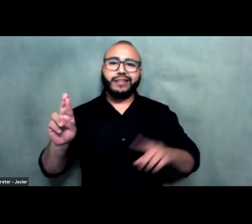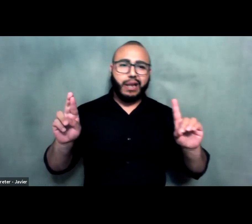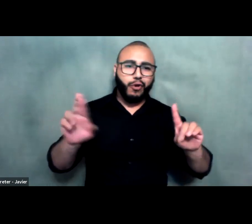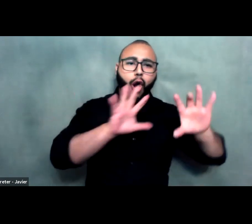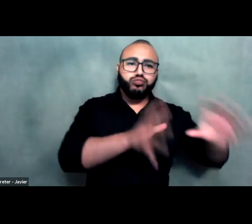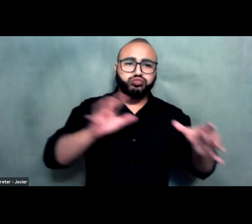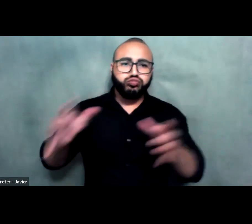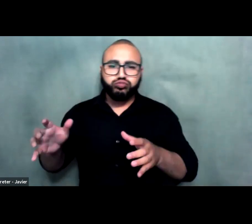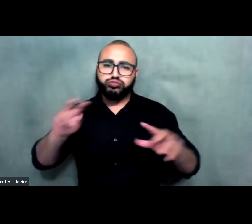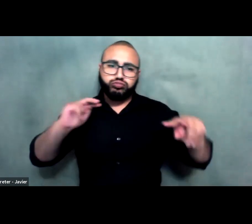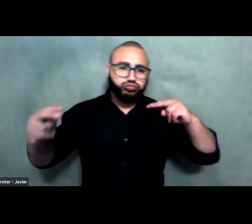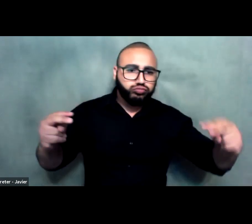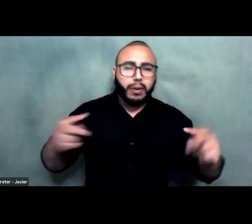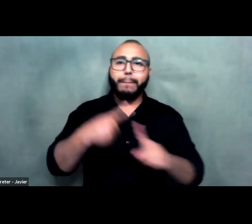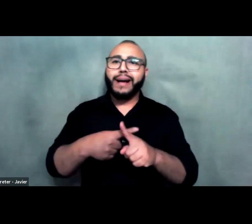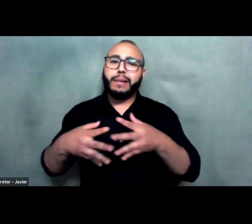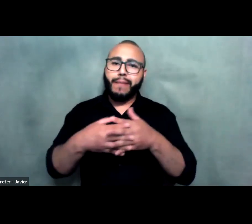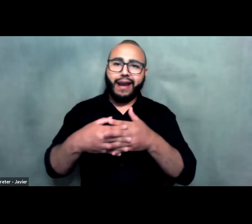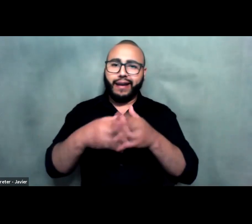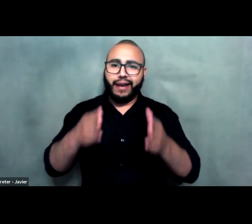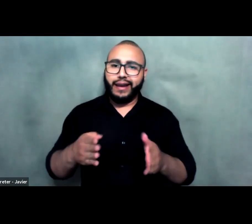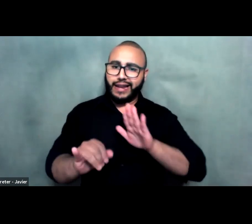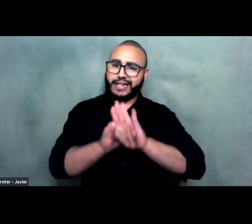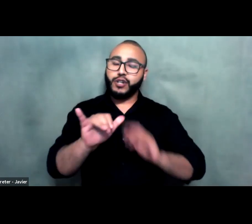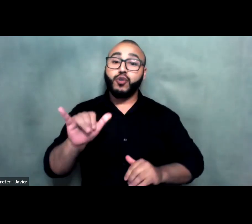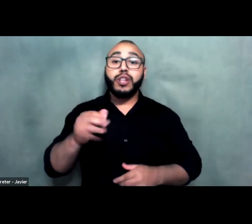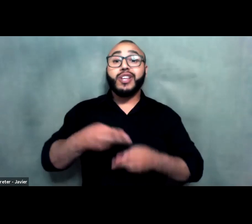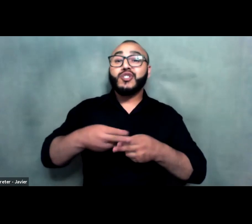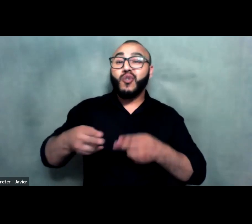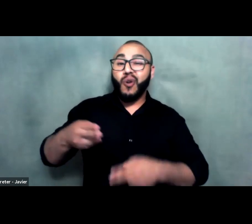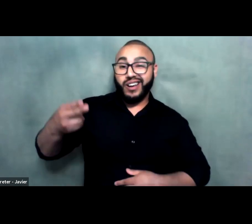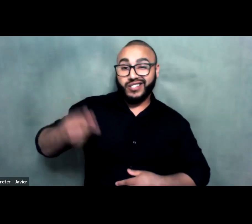identity itself. This short historical introduction will hopefully provide important